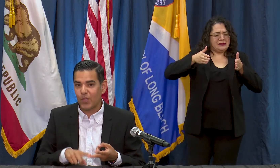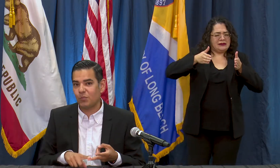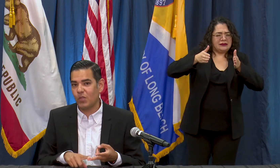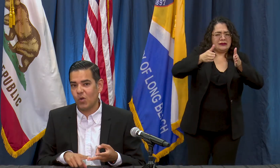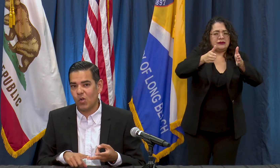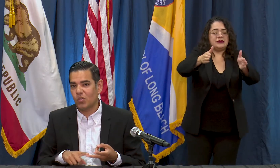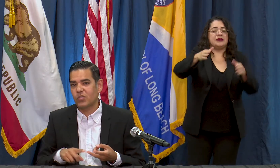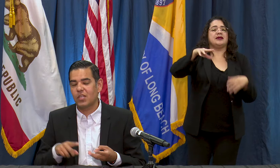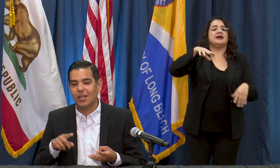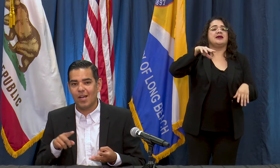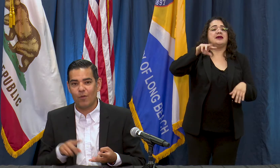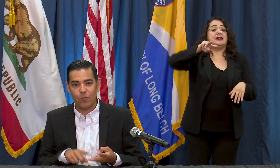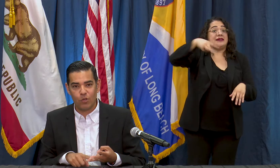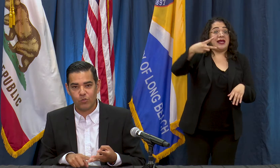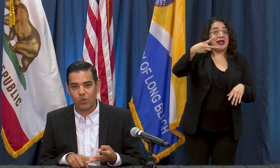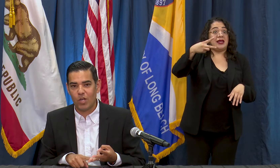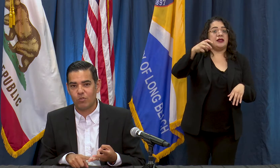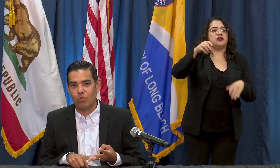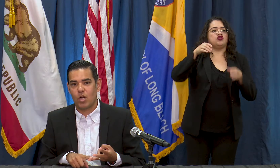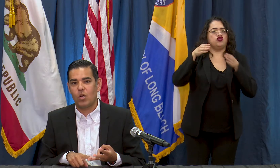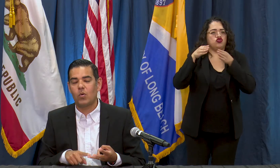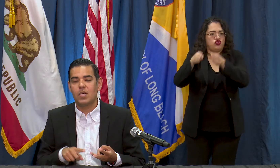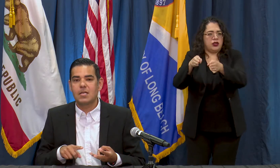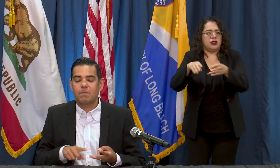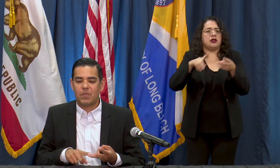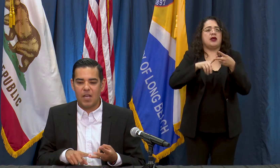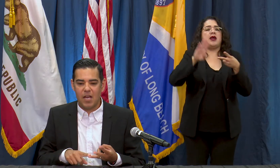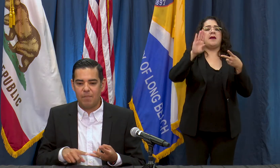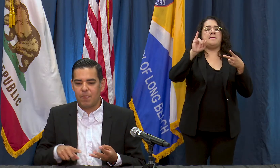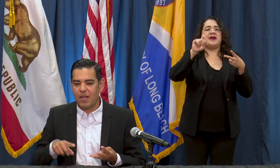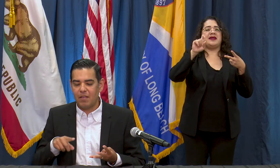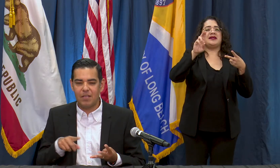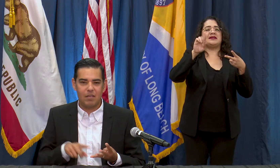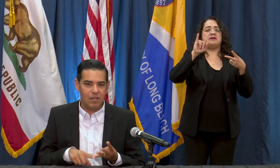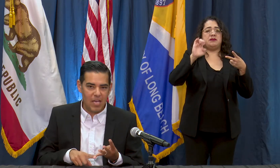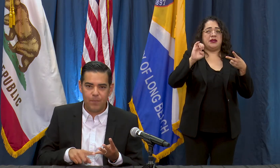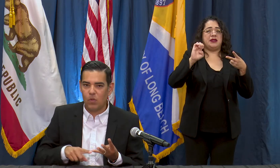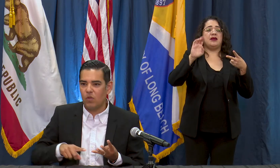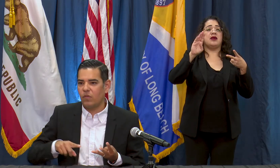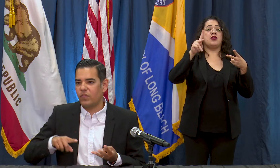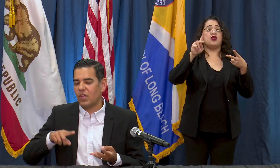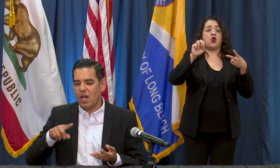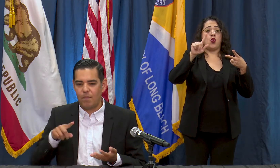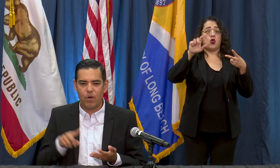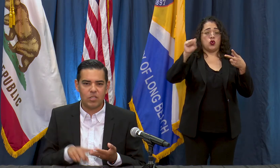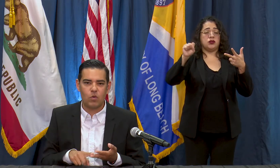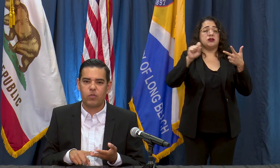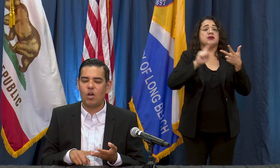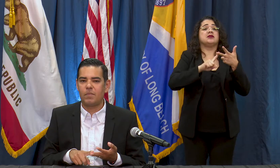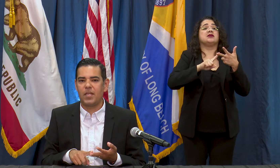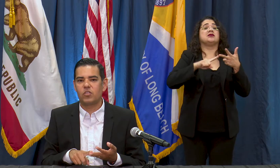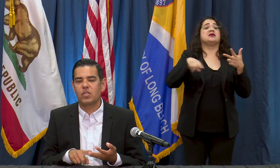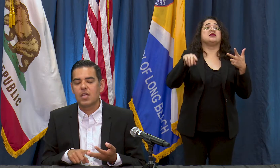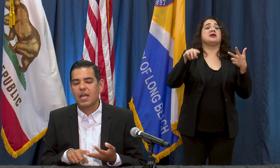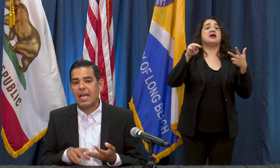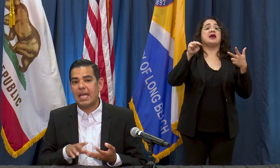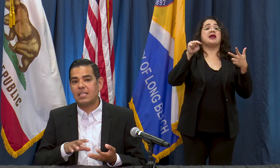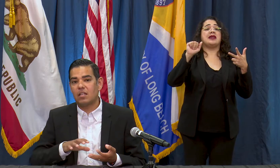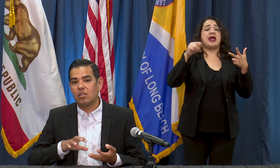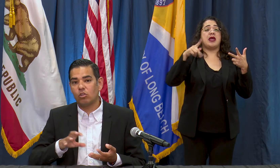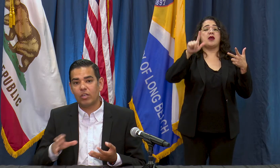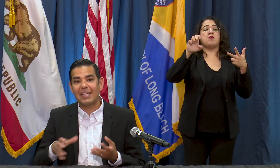Bixby Knolls, 4th Street Retro Row, Naples, parts of North Long Beach, and look and